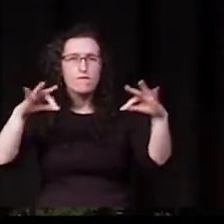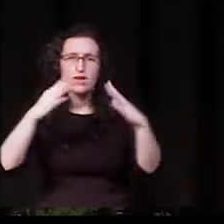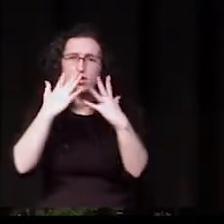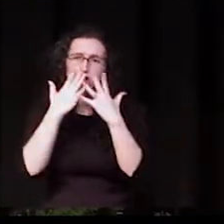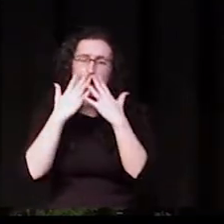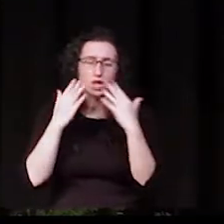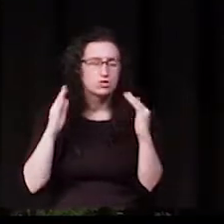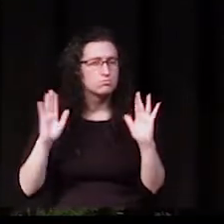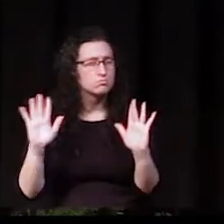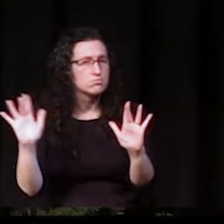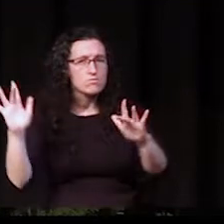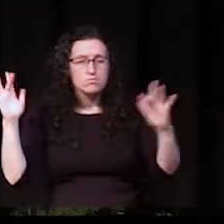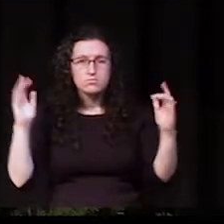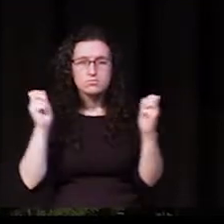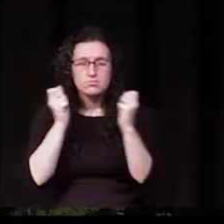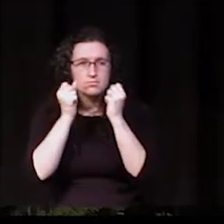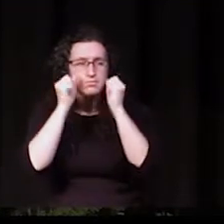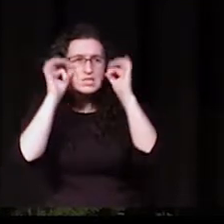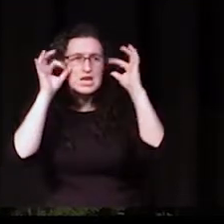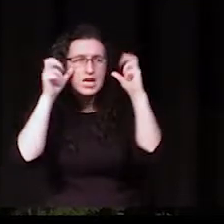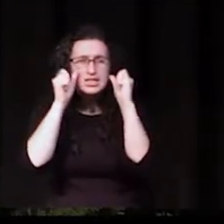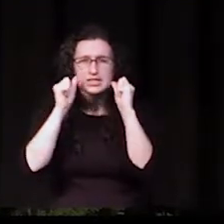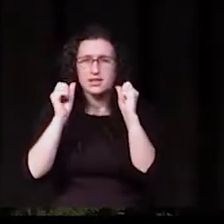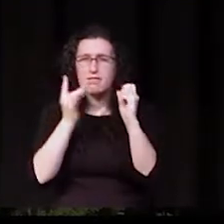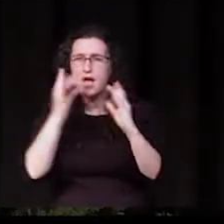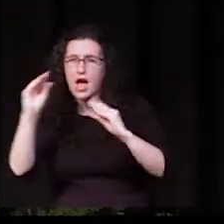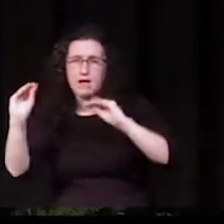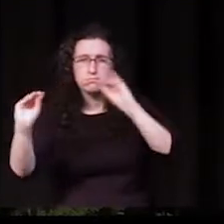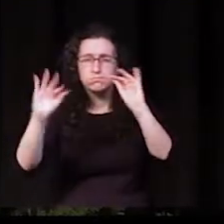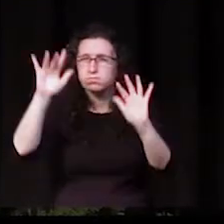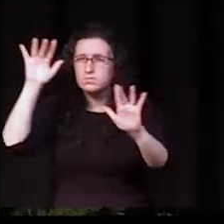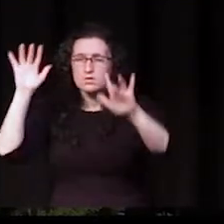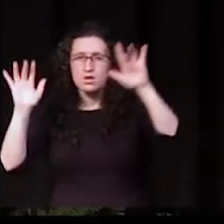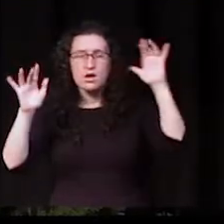the vibrancy of the light, the purity of the air.